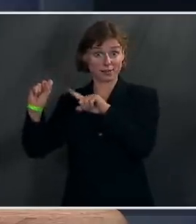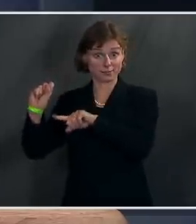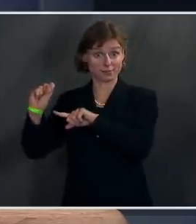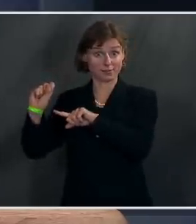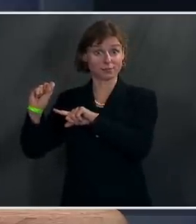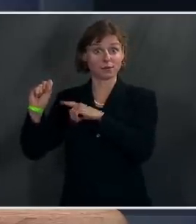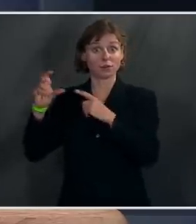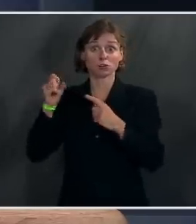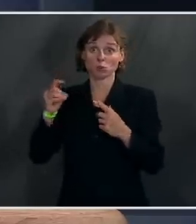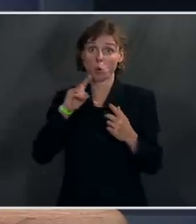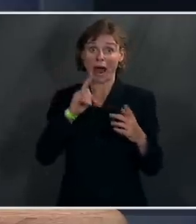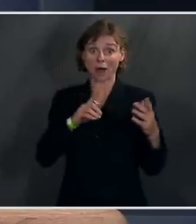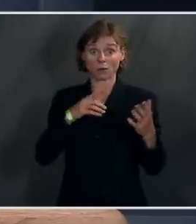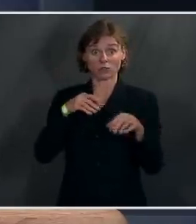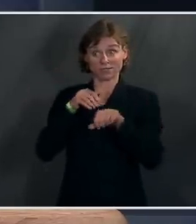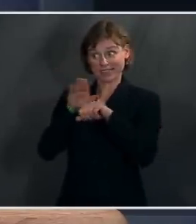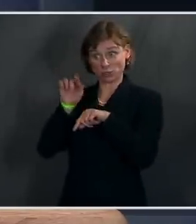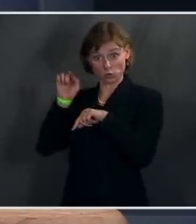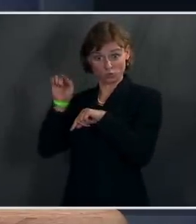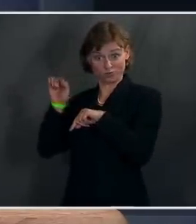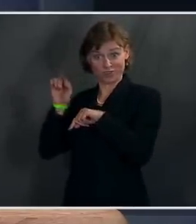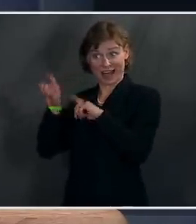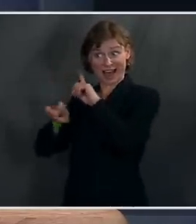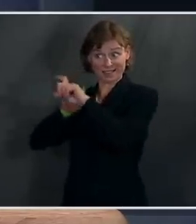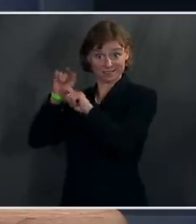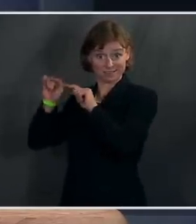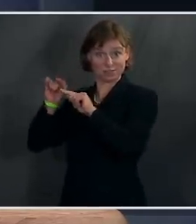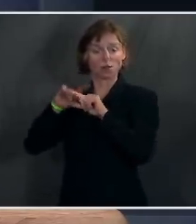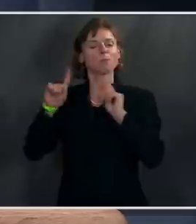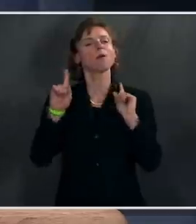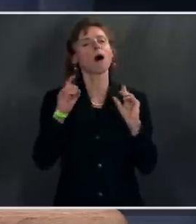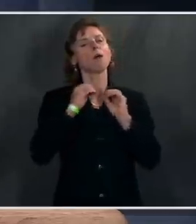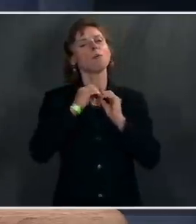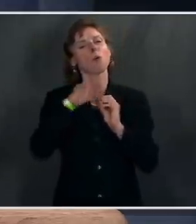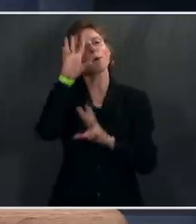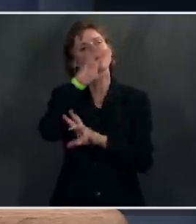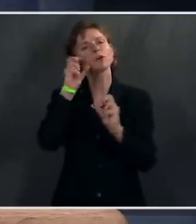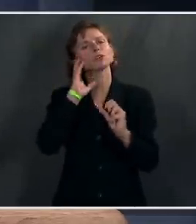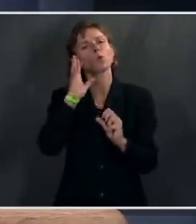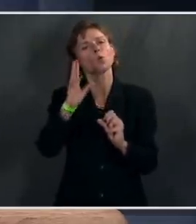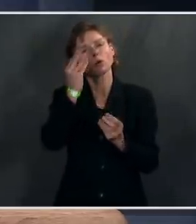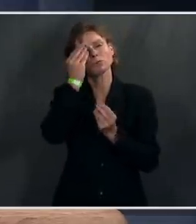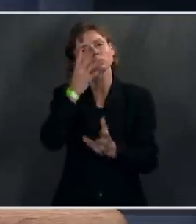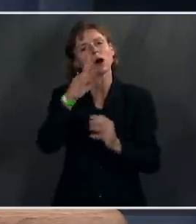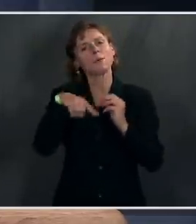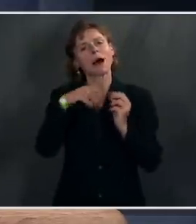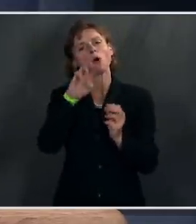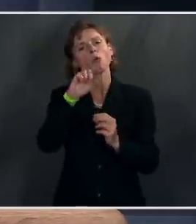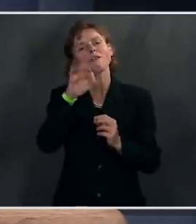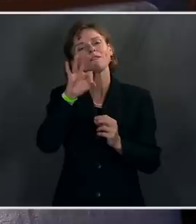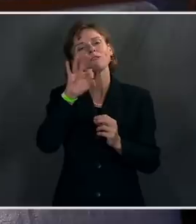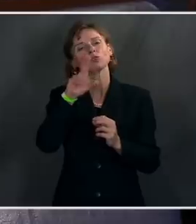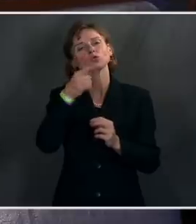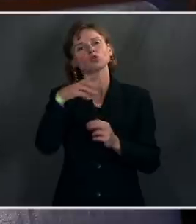with on some of those questions. But there is more the president will have to share on refugees and other issues. The Press: And may I finally ask whether the president